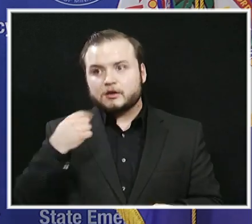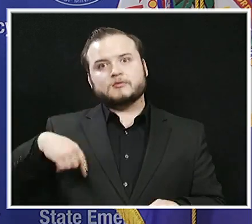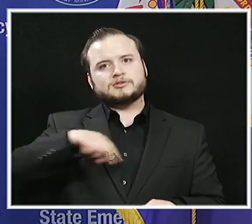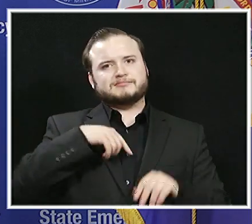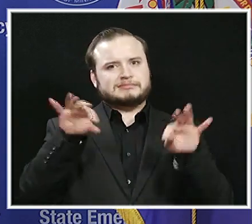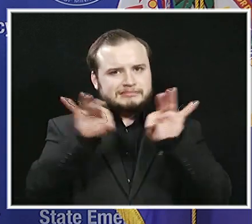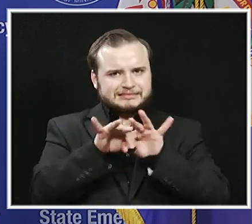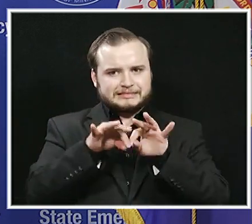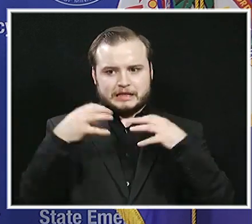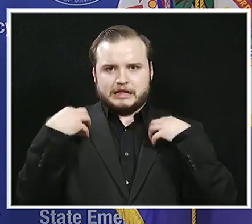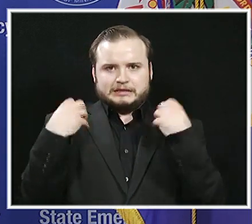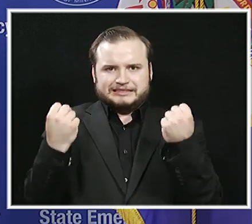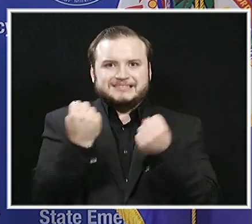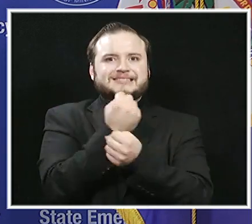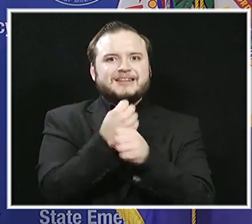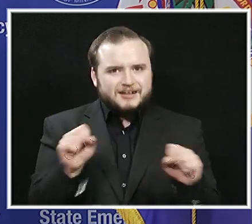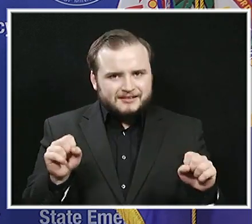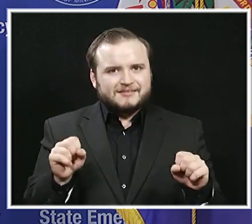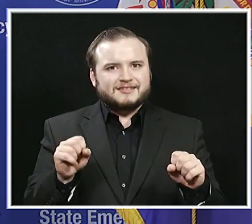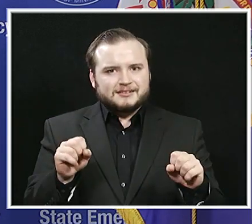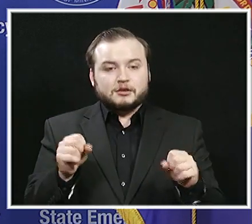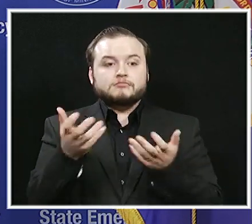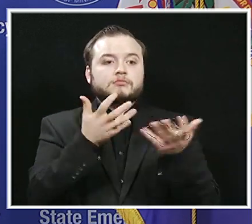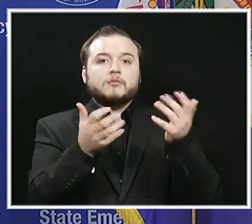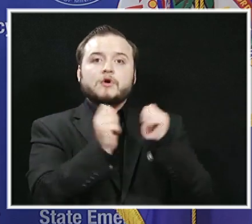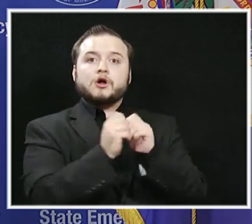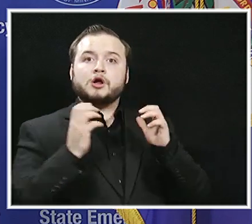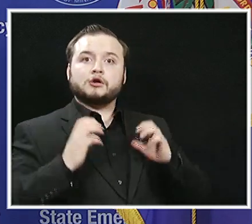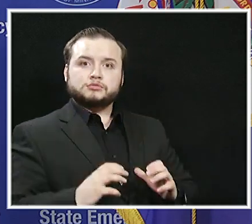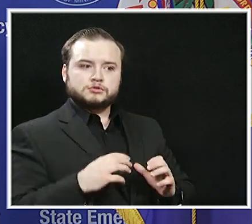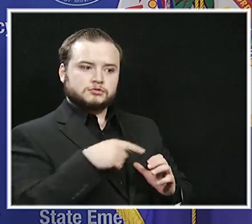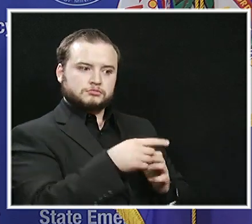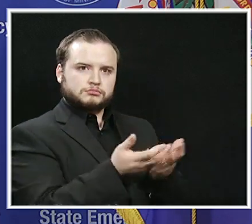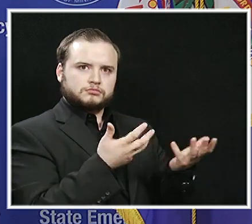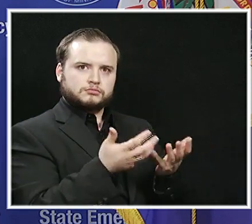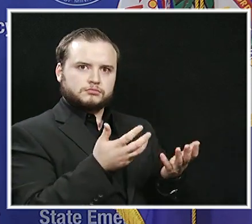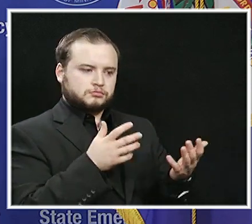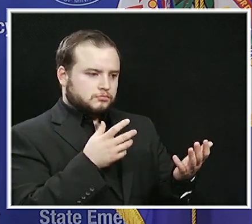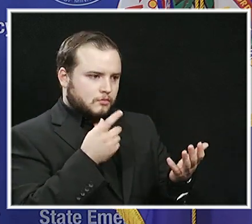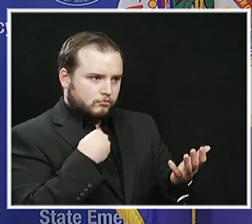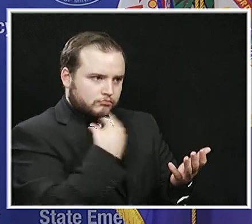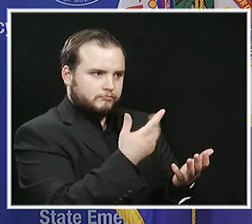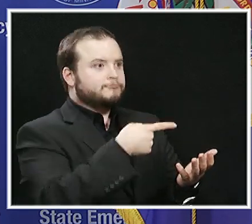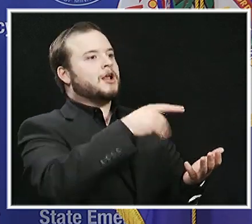order as well. We take very seriously health and safety. Every interaction with a